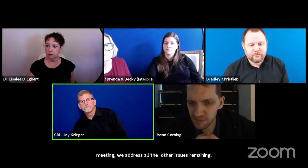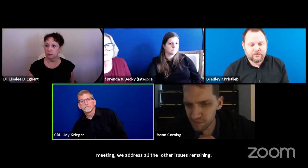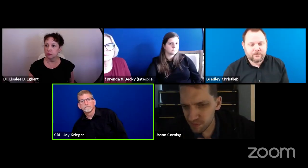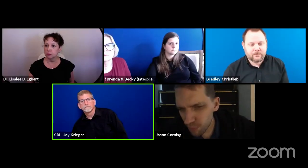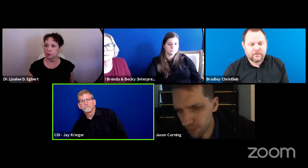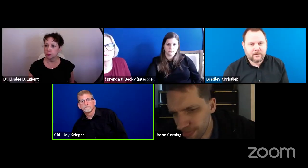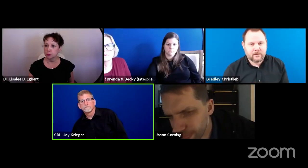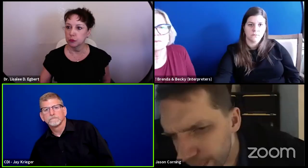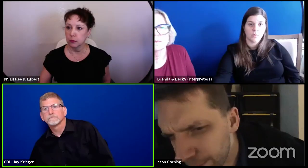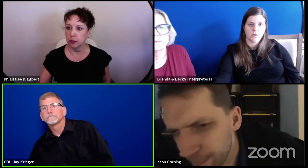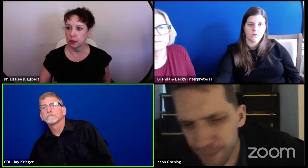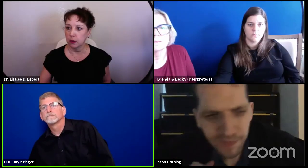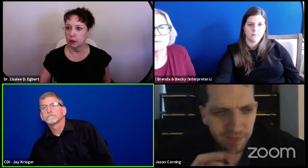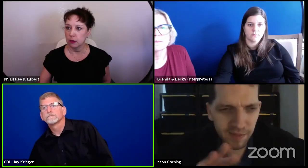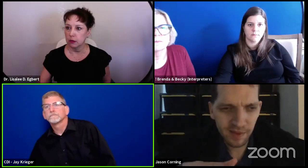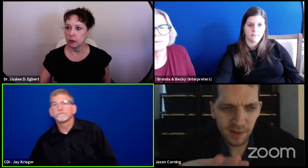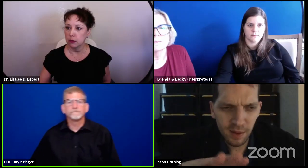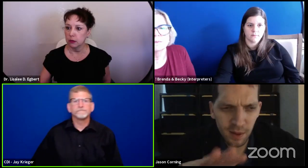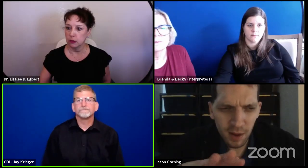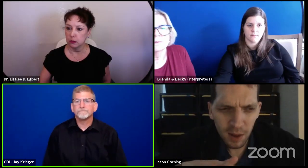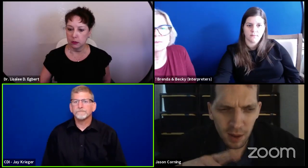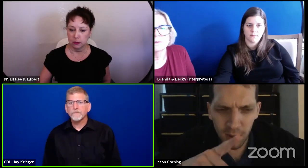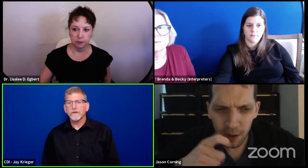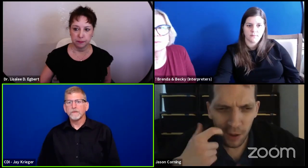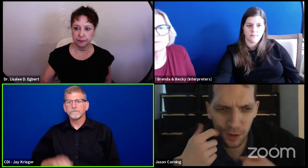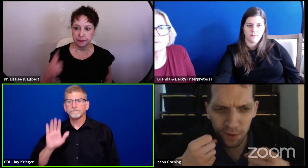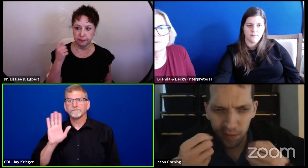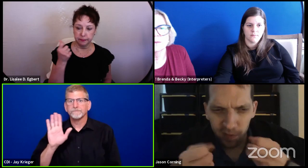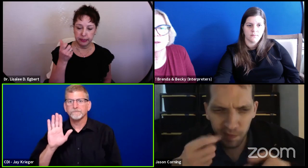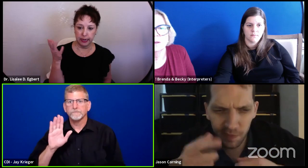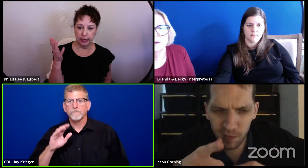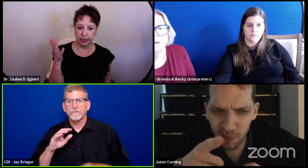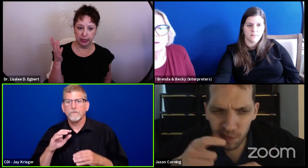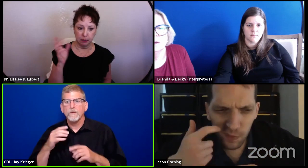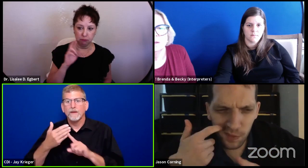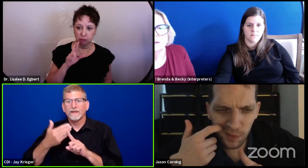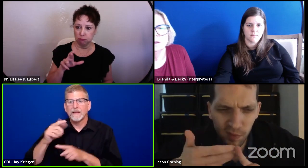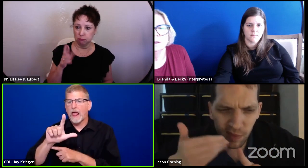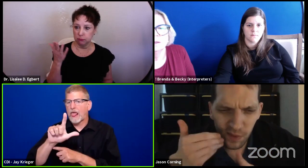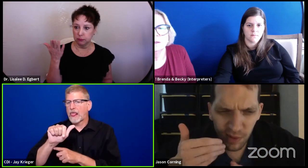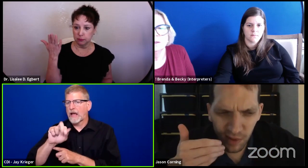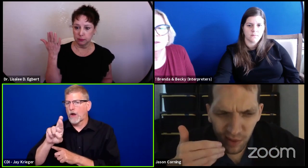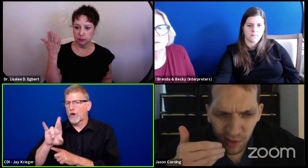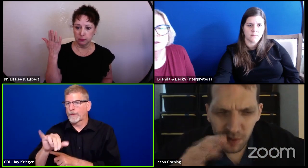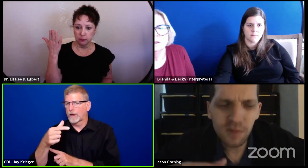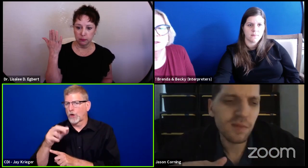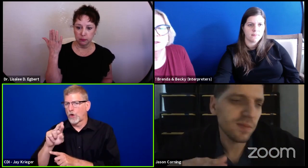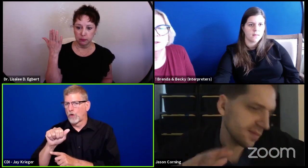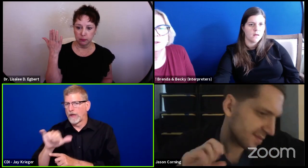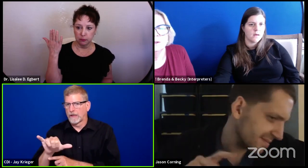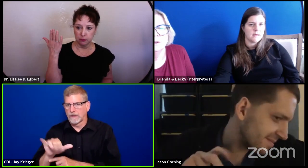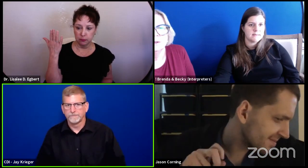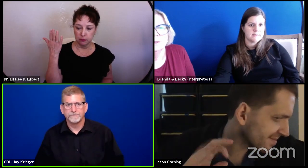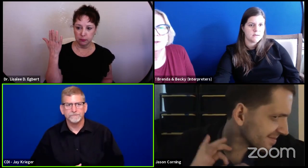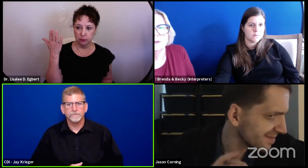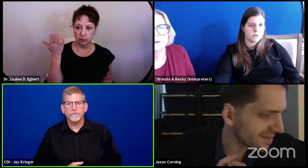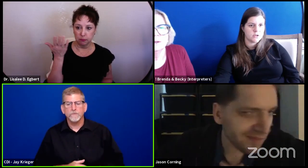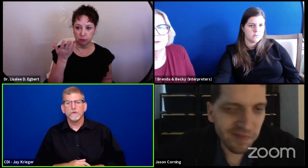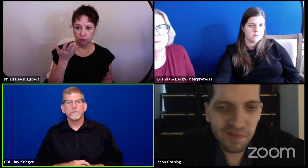Is there a motion?